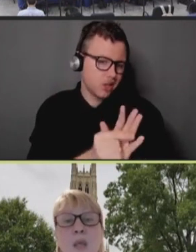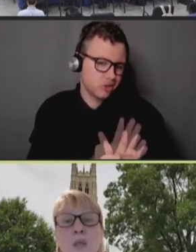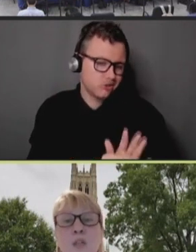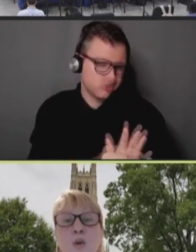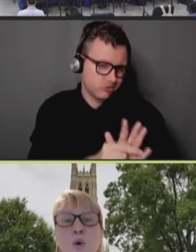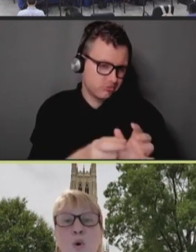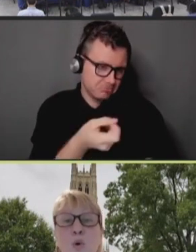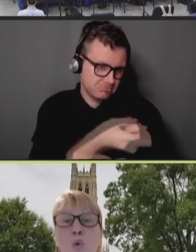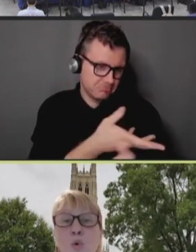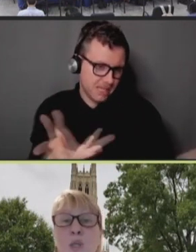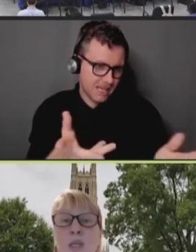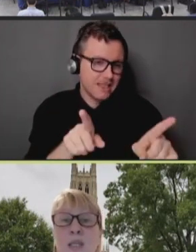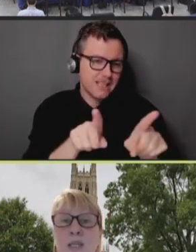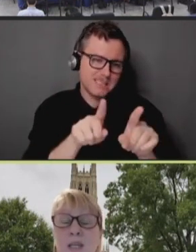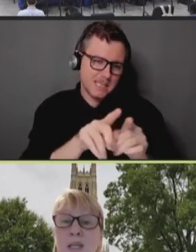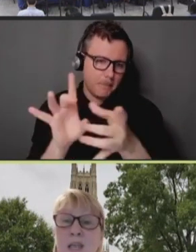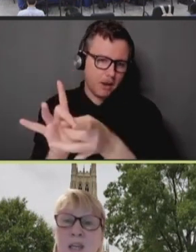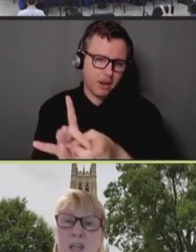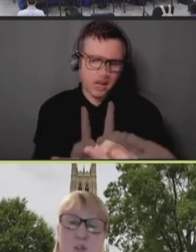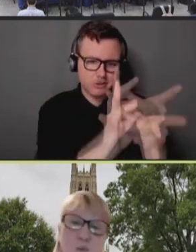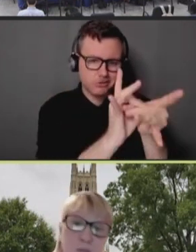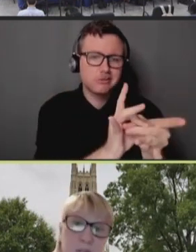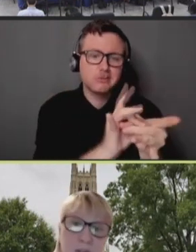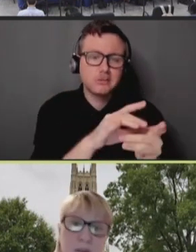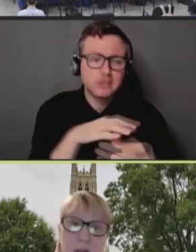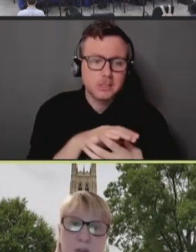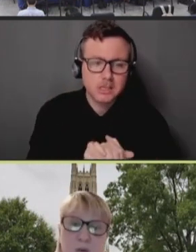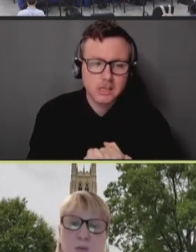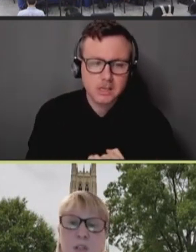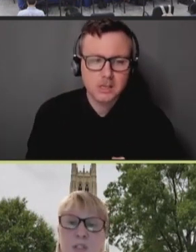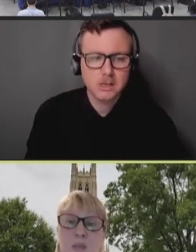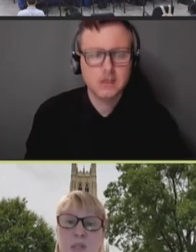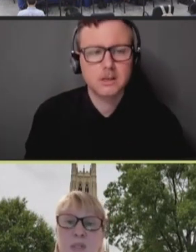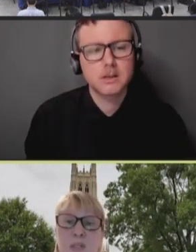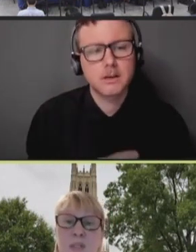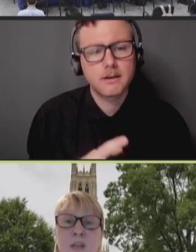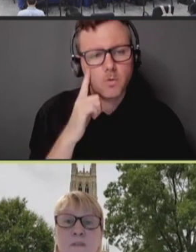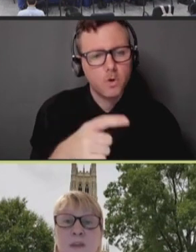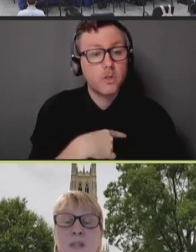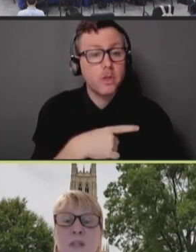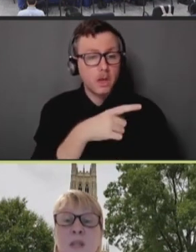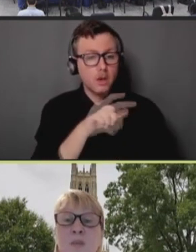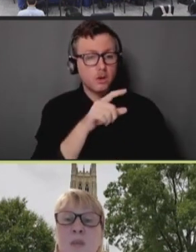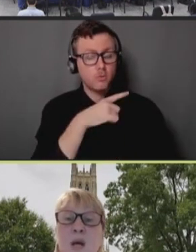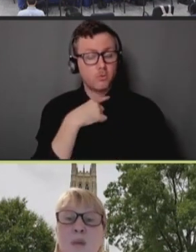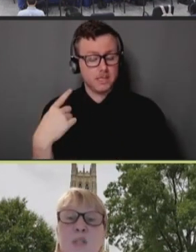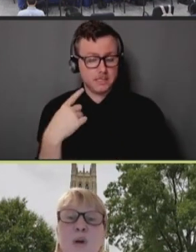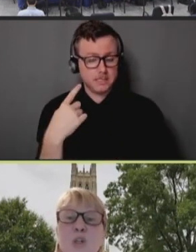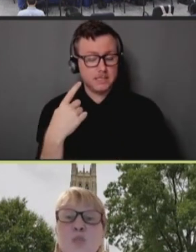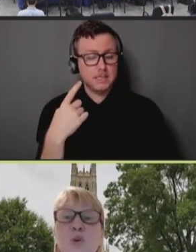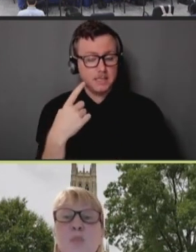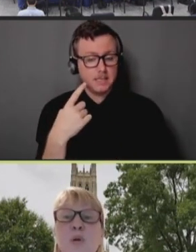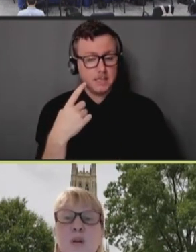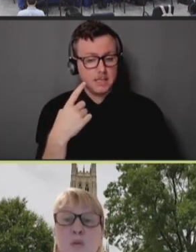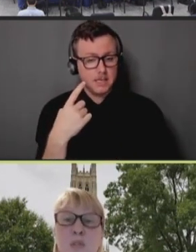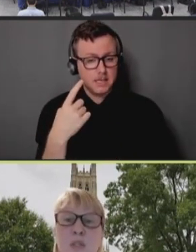So, in key areas of risk factor for Alzheimer's disease, affect becomes much more pronounced